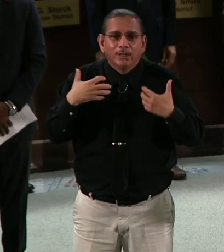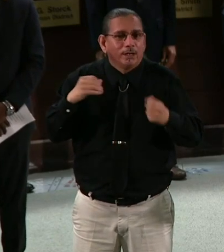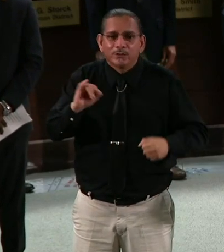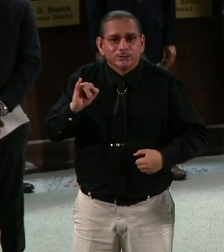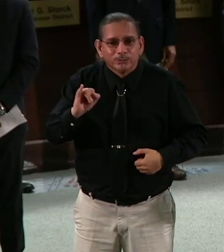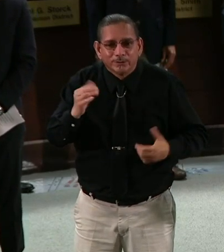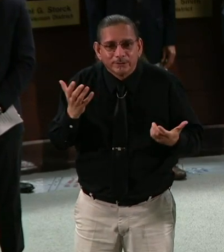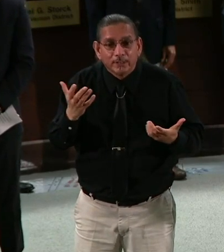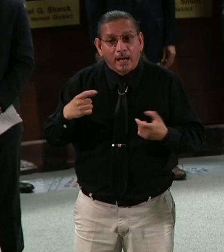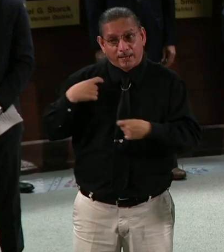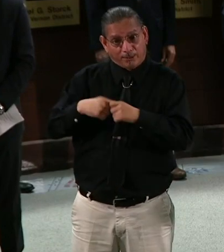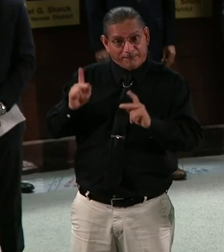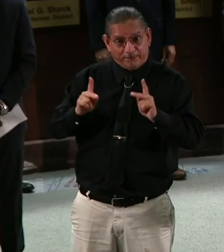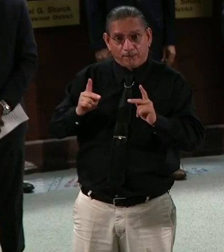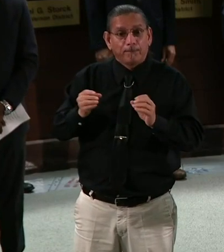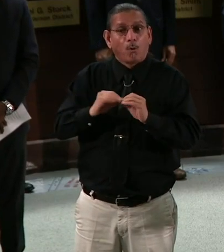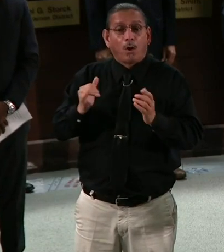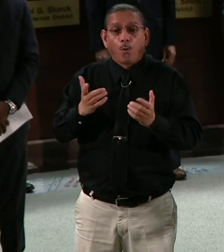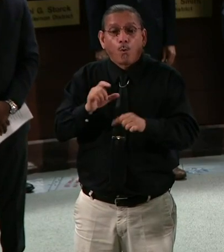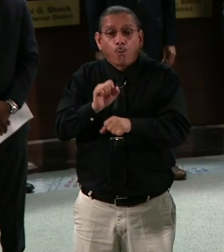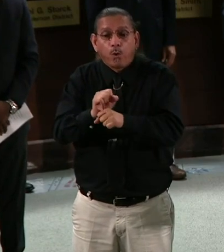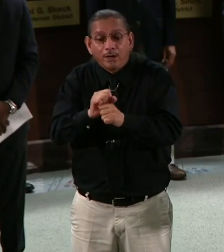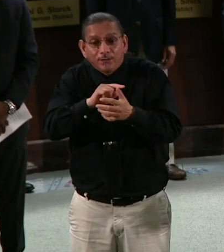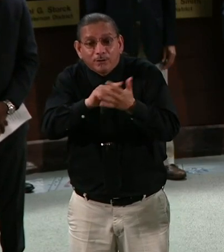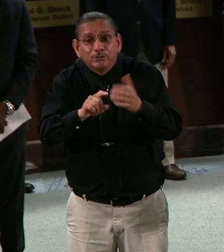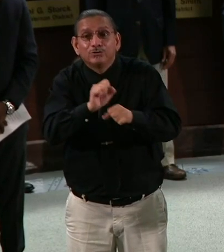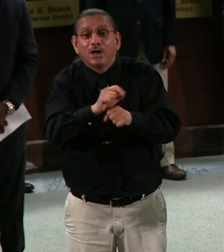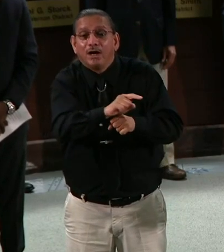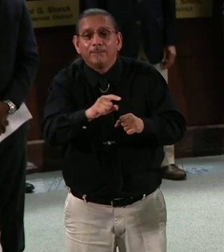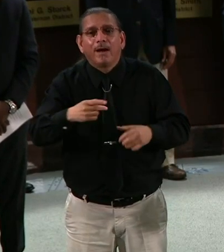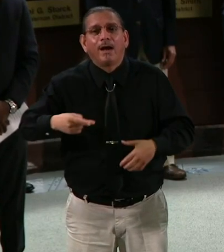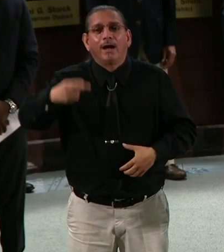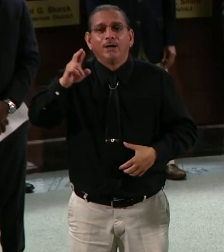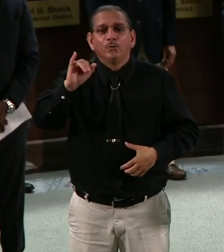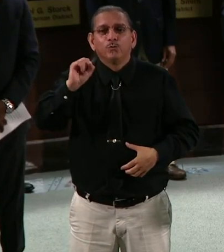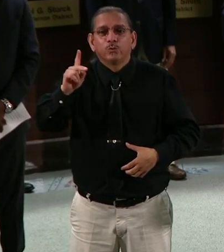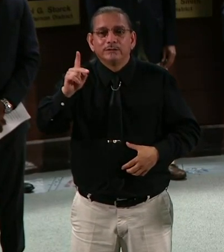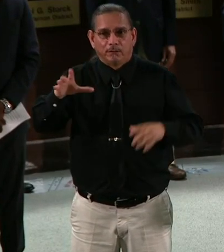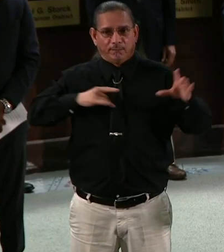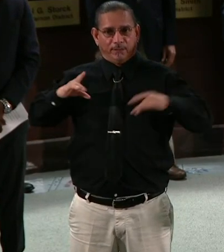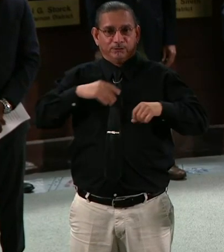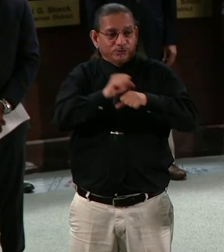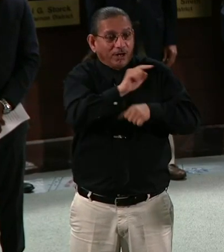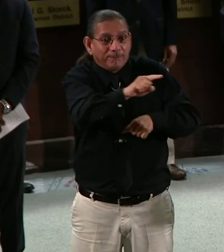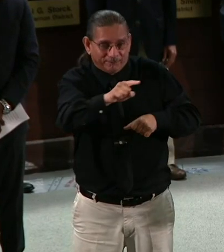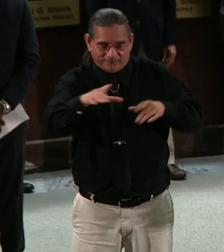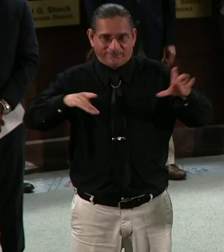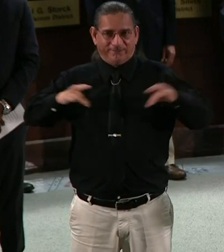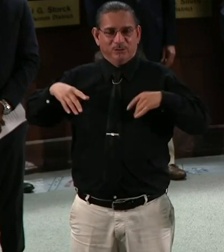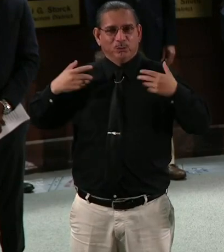UNINSURED THAN THE GENERAL POPULATION. LATINO PEOPLE ARE MORE LIKELY TO WORK IN JOBS